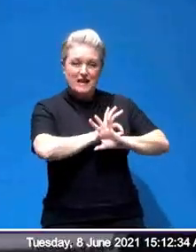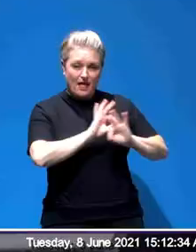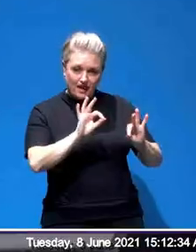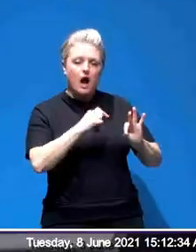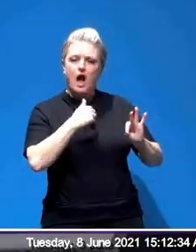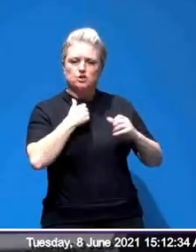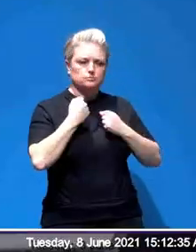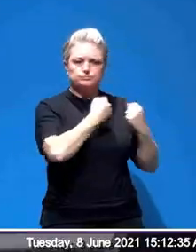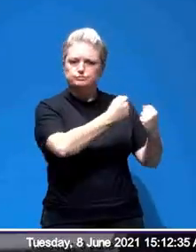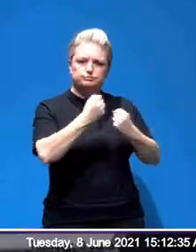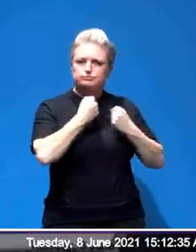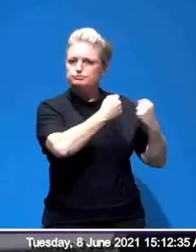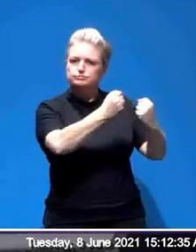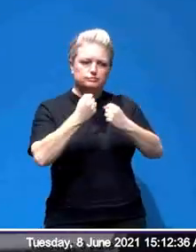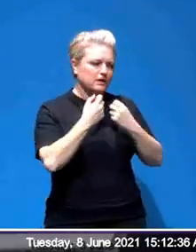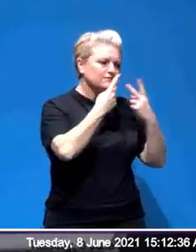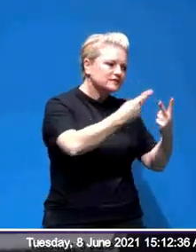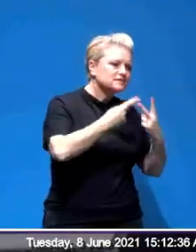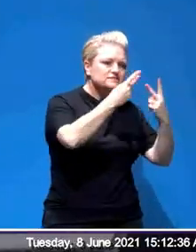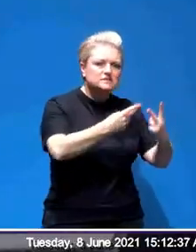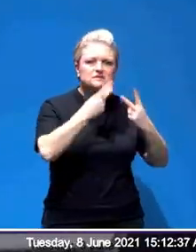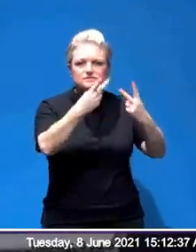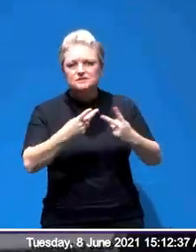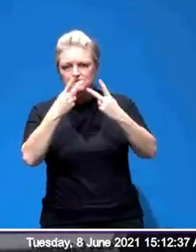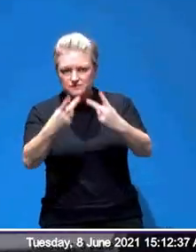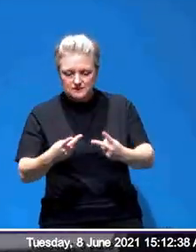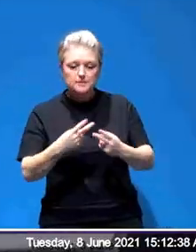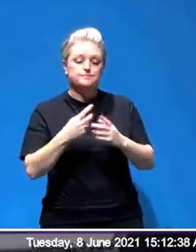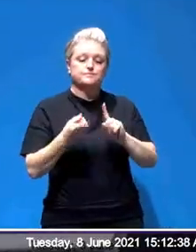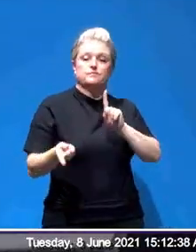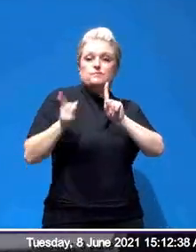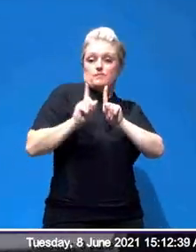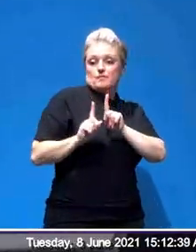I do those visits with the Executive Director of Accommodation Services as